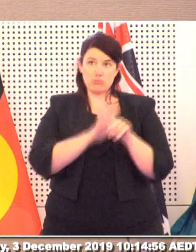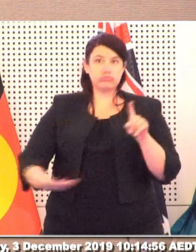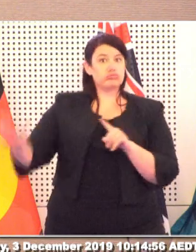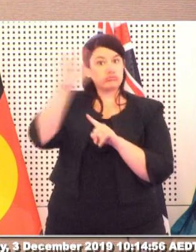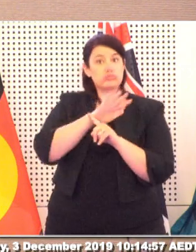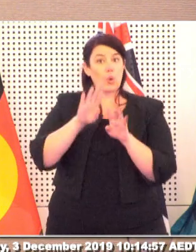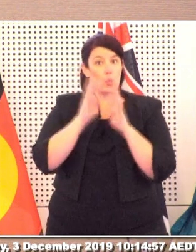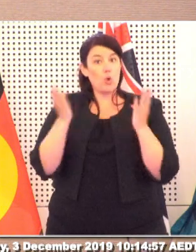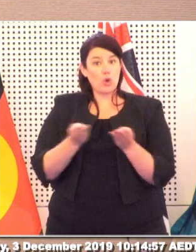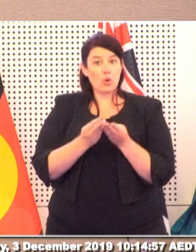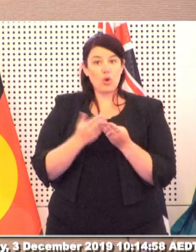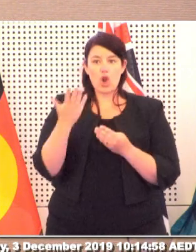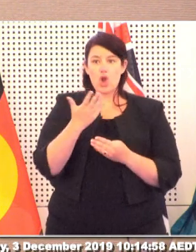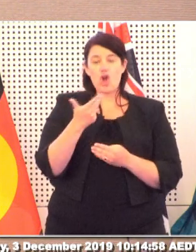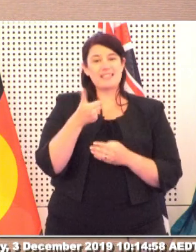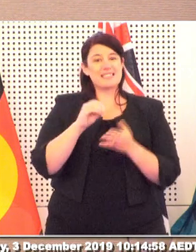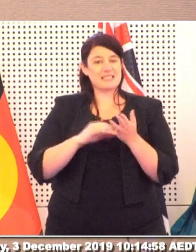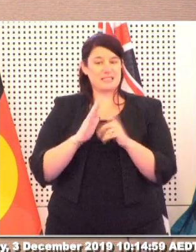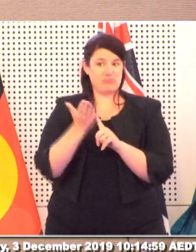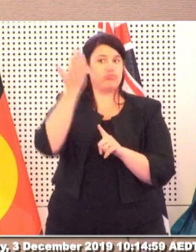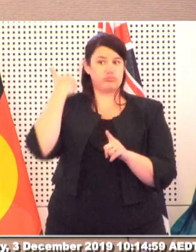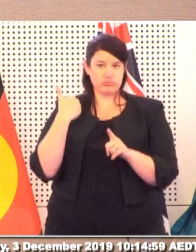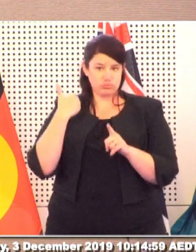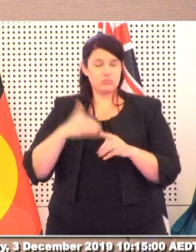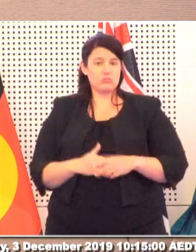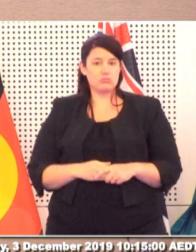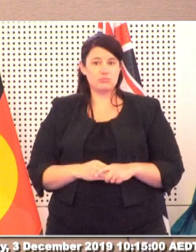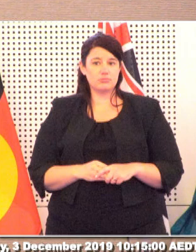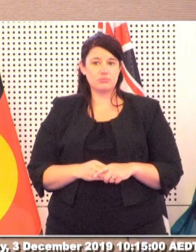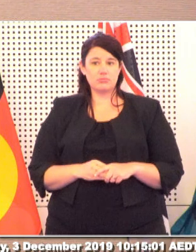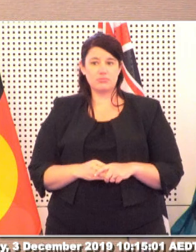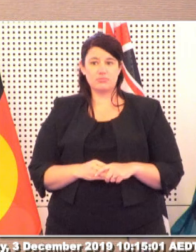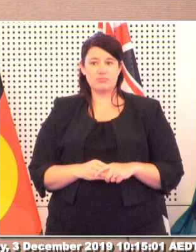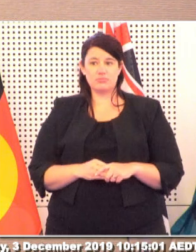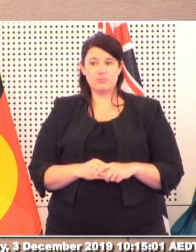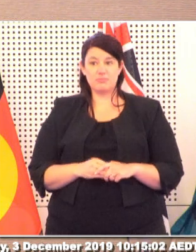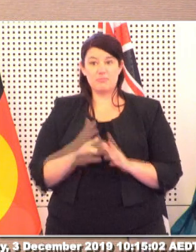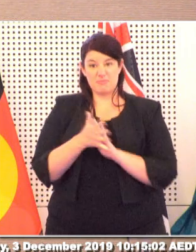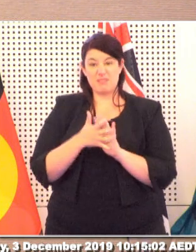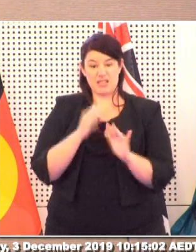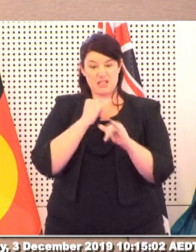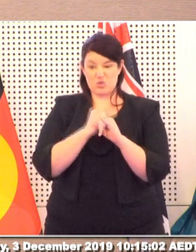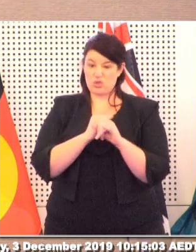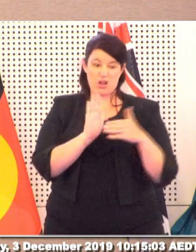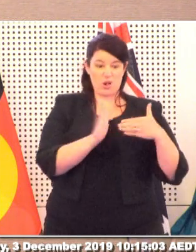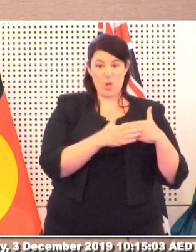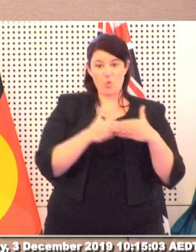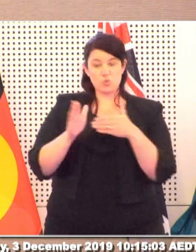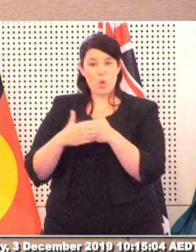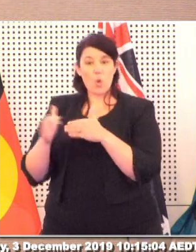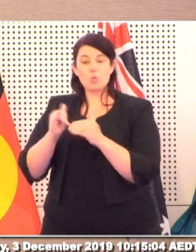around the 1960s, that involved the closure and downsizing or redevelopment of